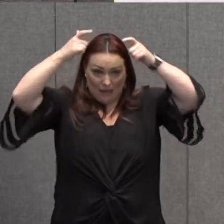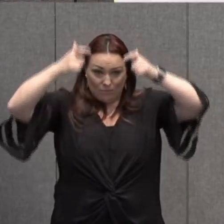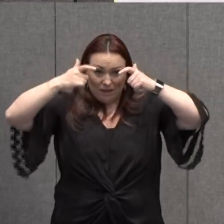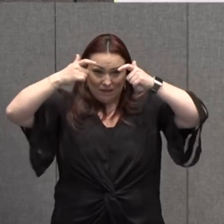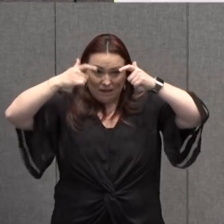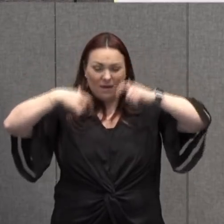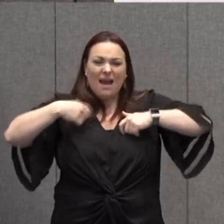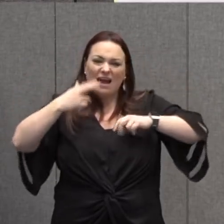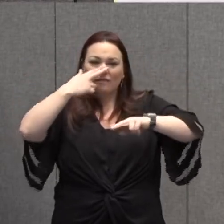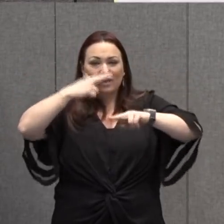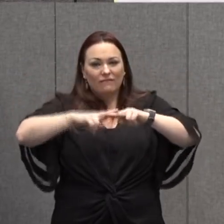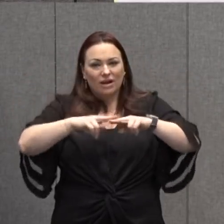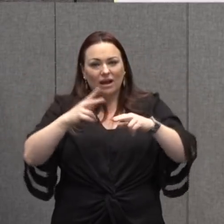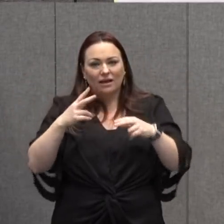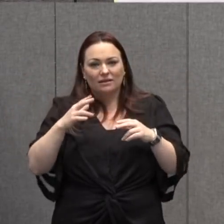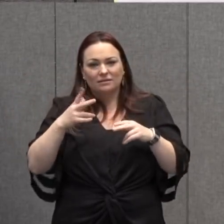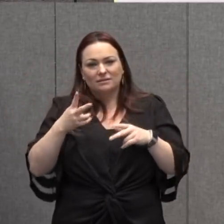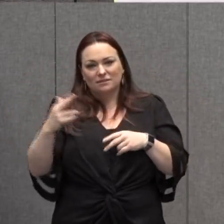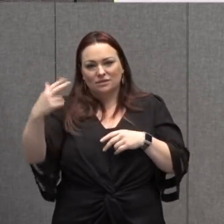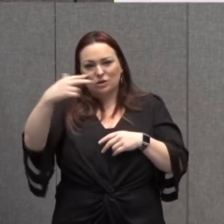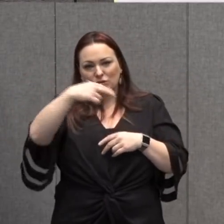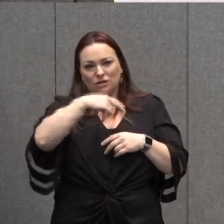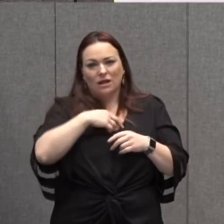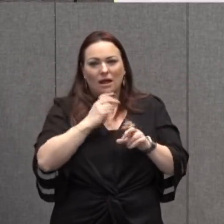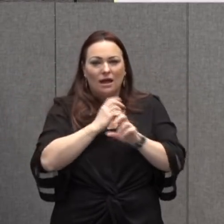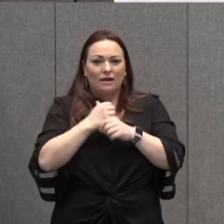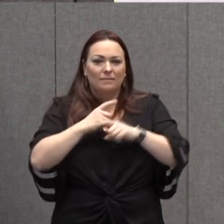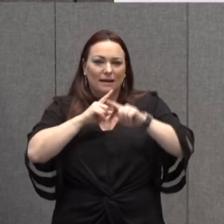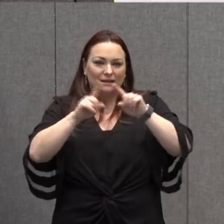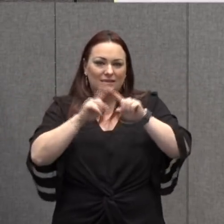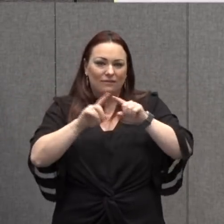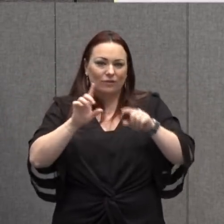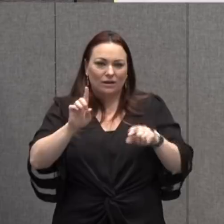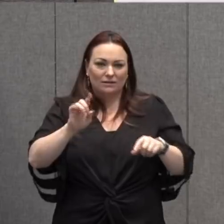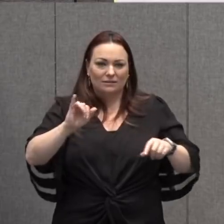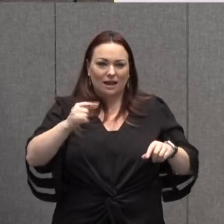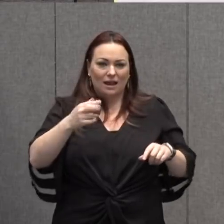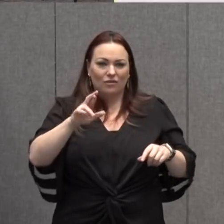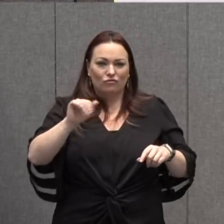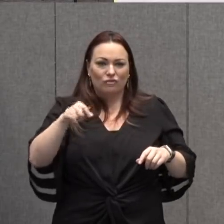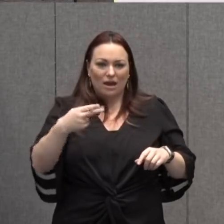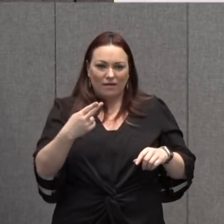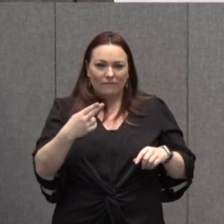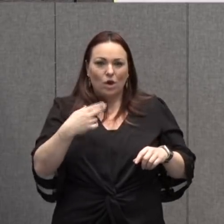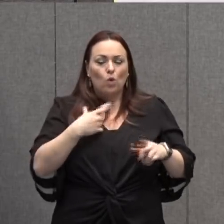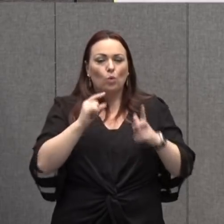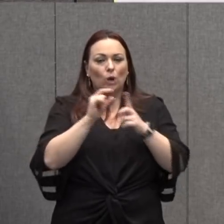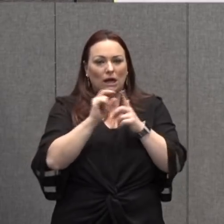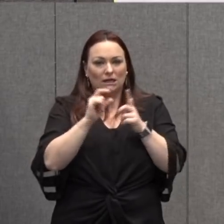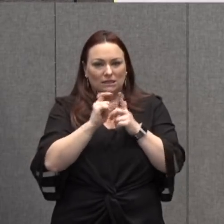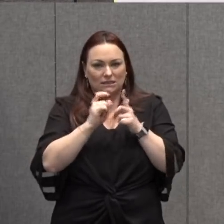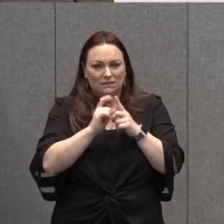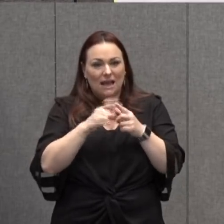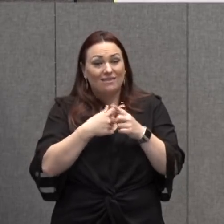I cut them around, and I made lists of different diagraphs words, and then put 'em all on there.